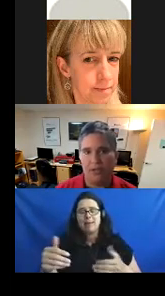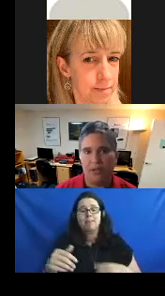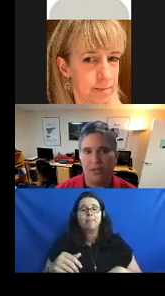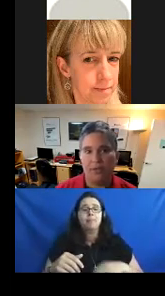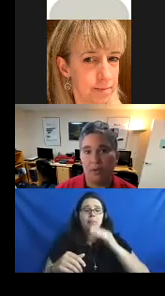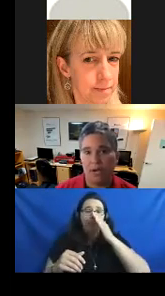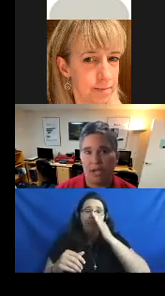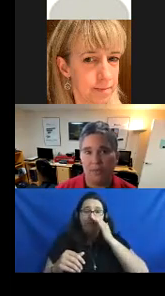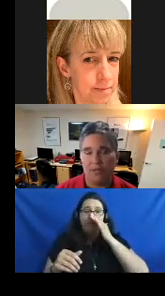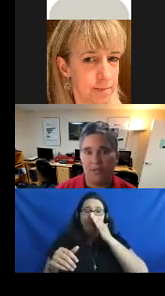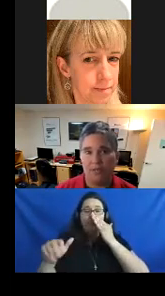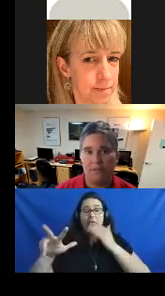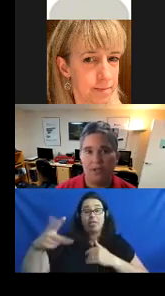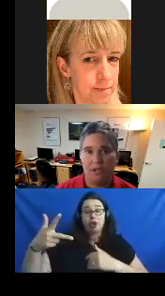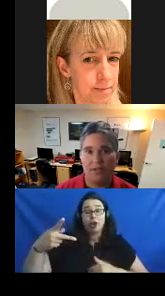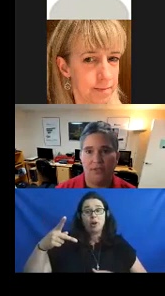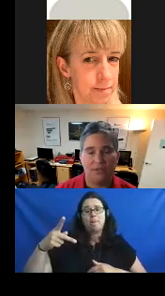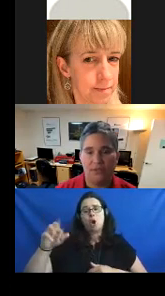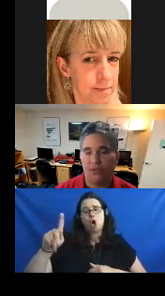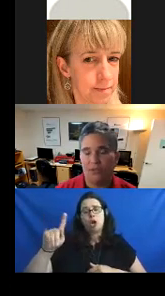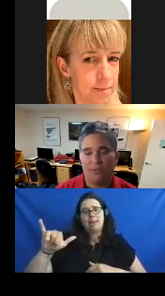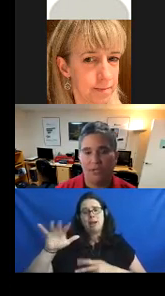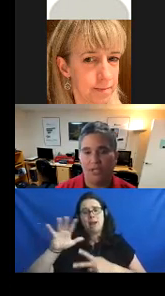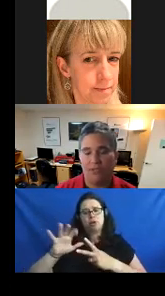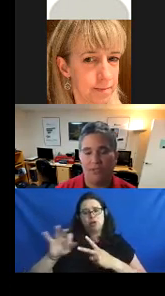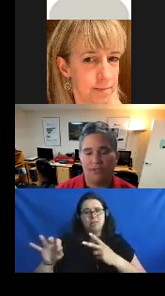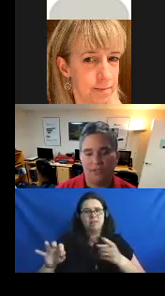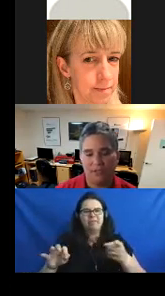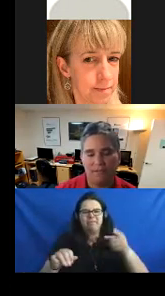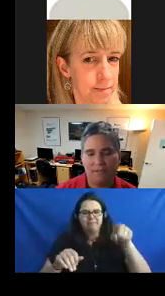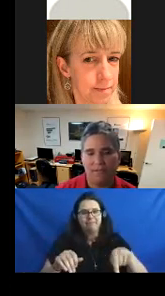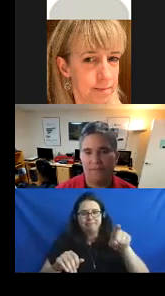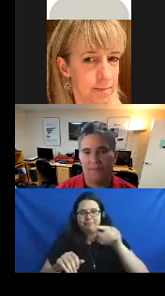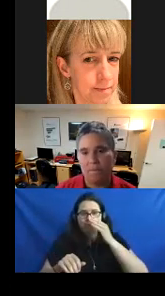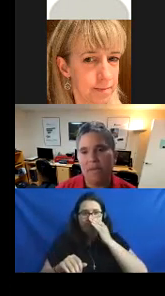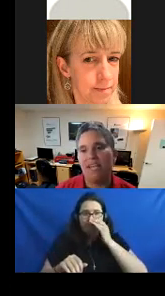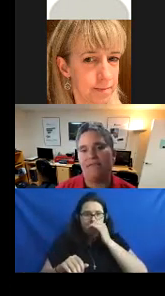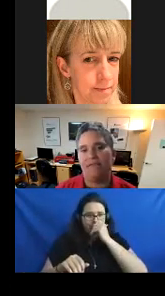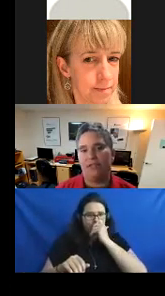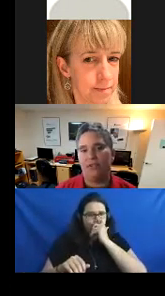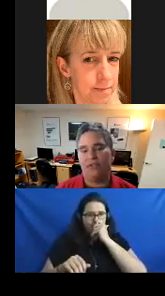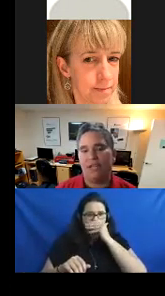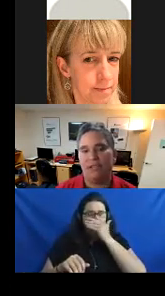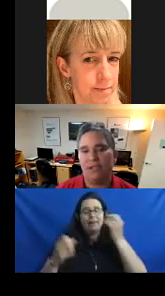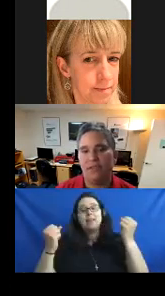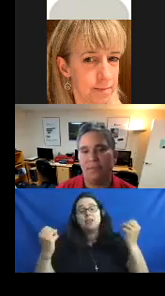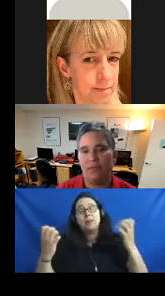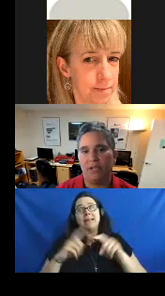WITH THE THIRD-PARTY OPTIONS, THERE IS MANY DIFFERENT FEATURES.